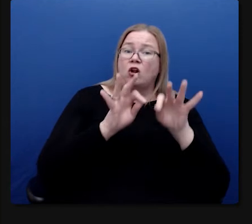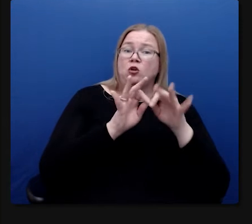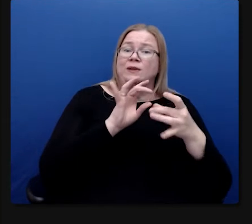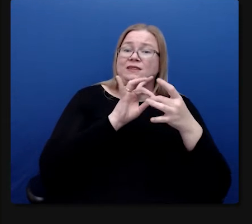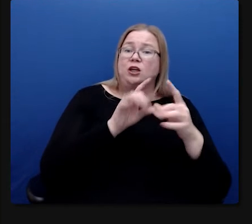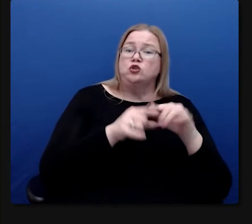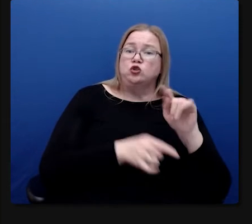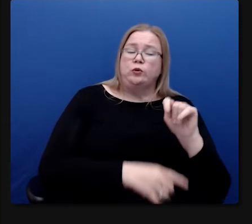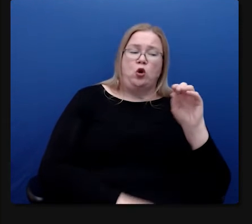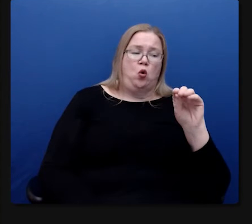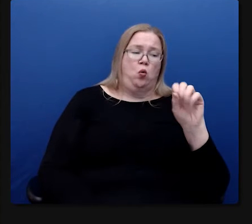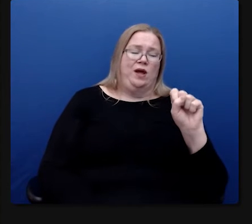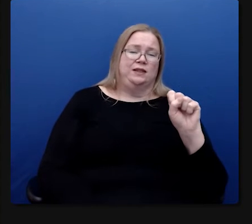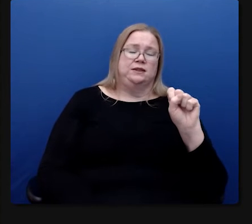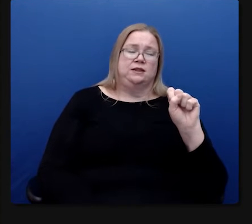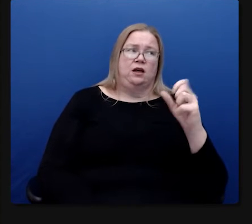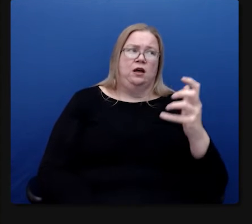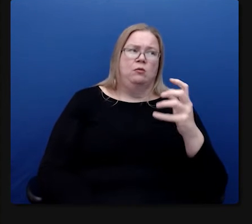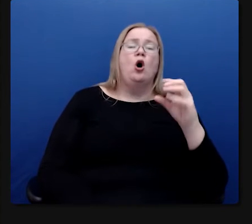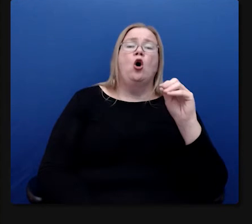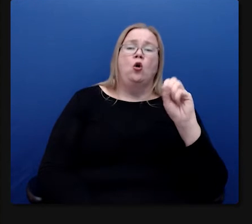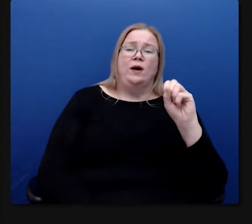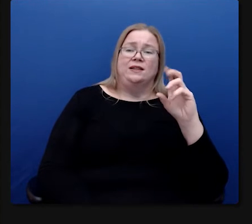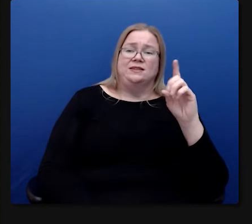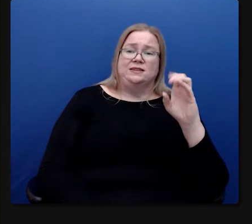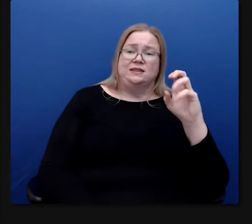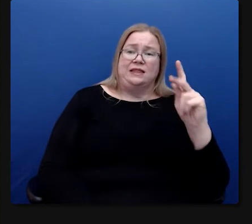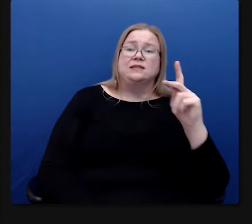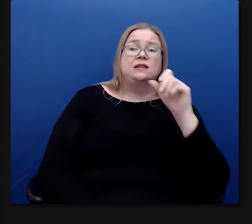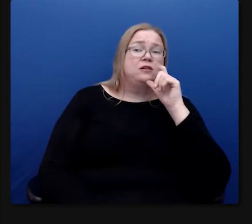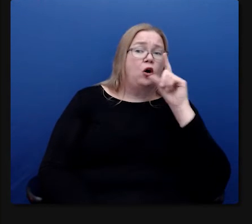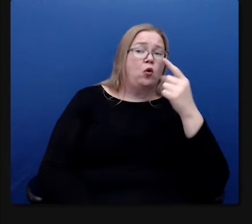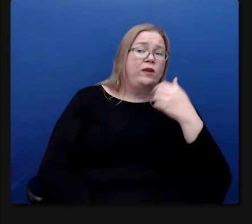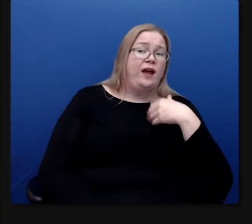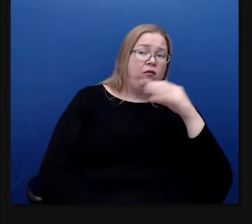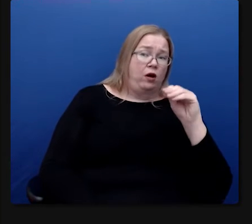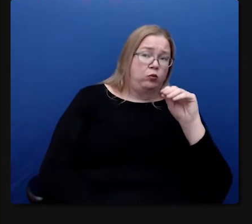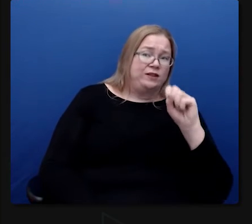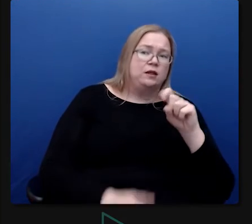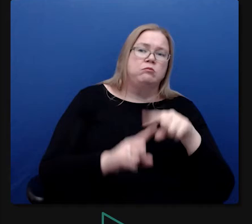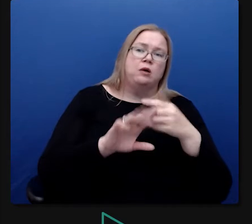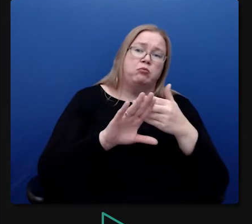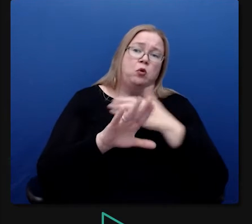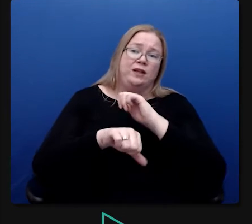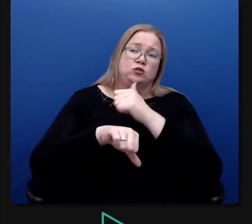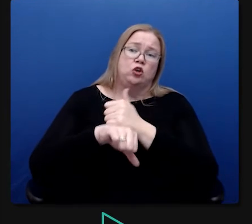And that's the OS, the OS disks, which has not only the operating system but all the pre-installed software.